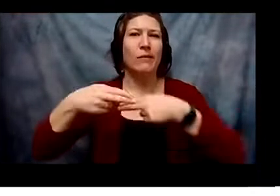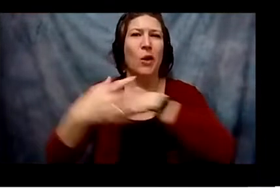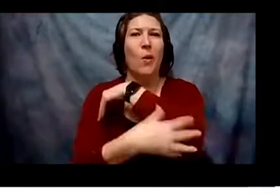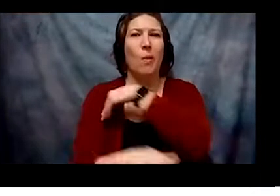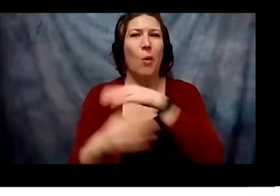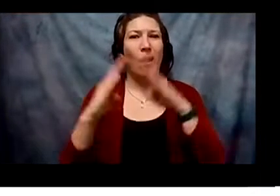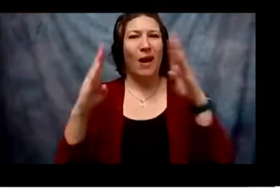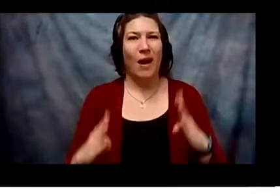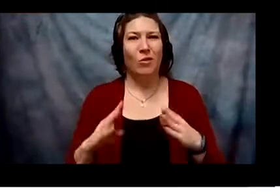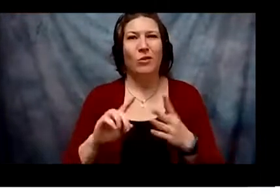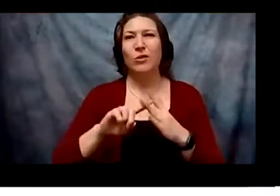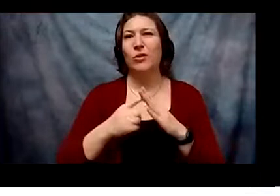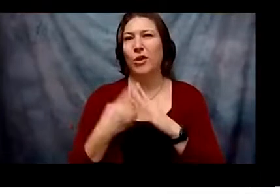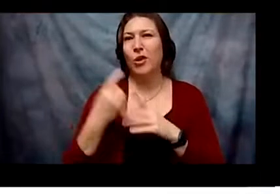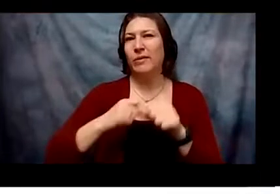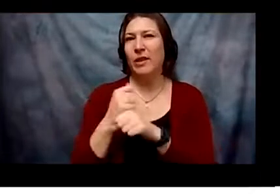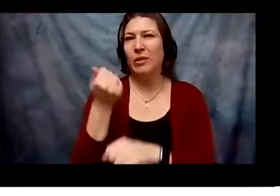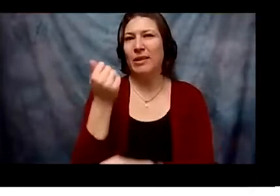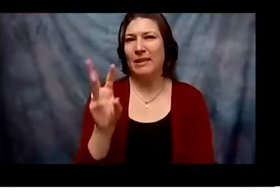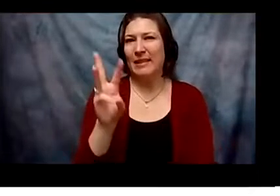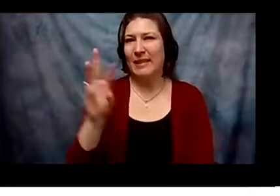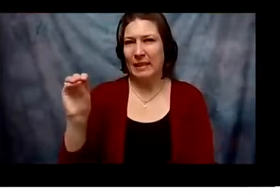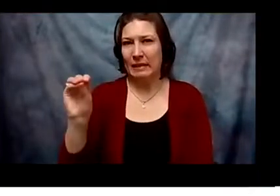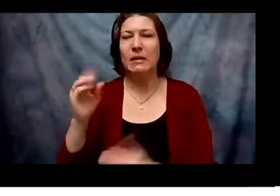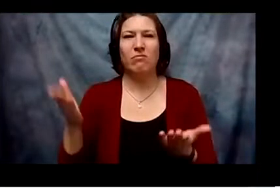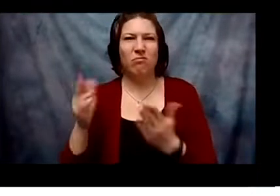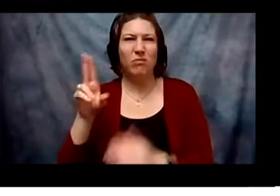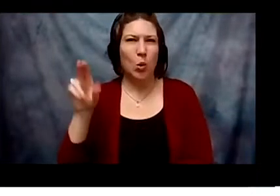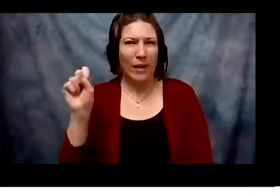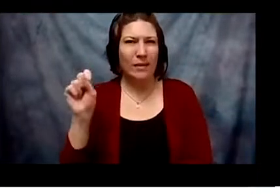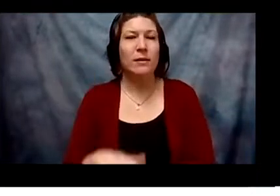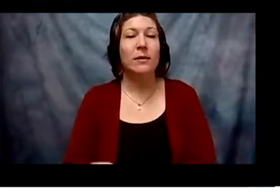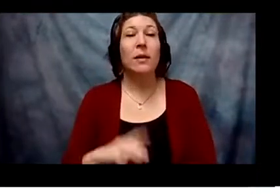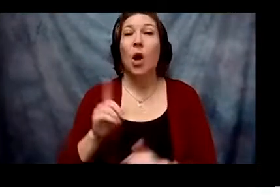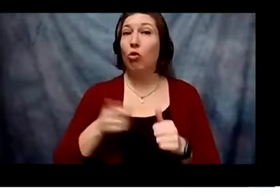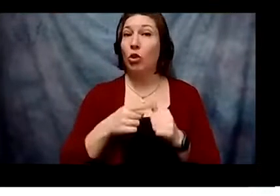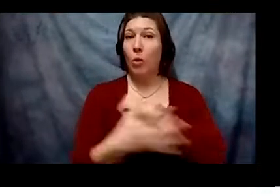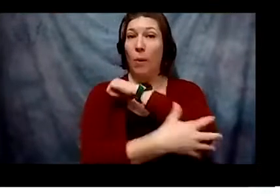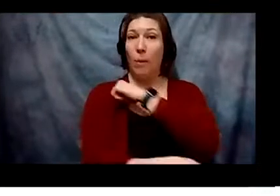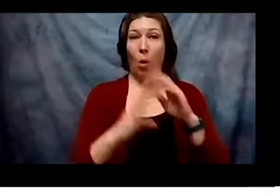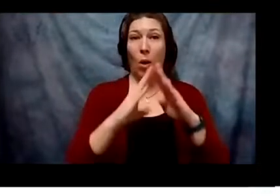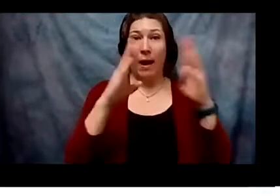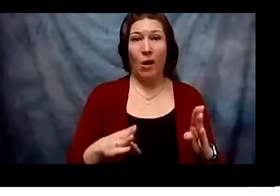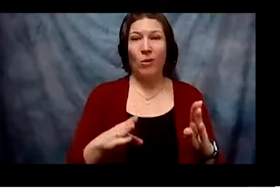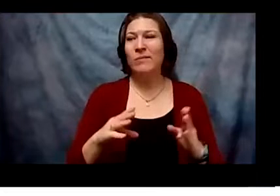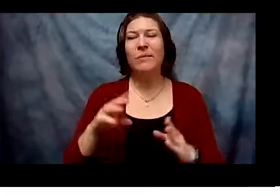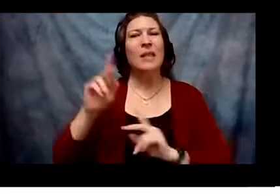US in the 1660s. At the original poor houses, anyone seen as needy or dangerous lived